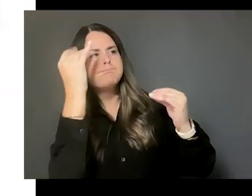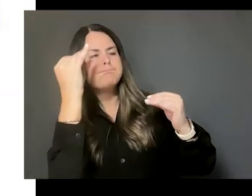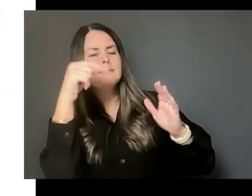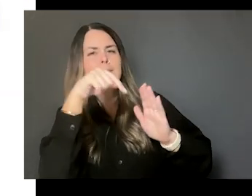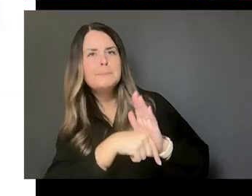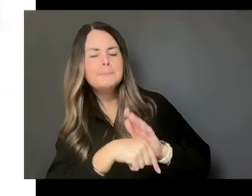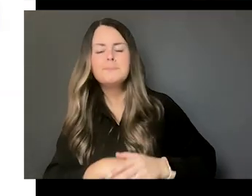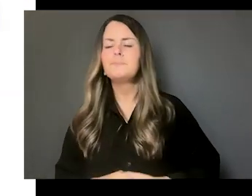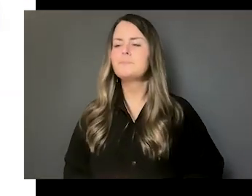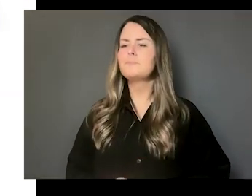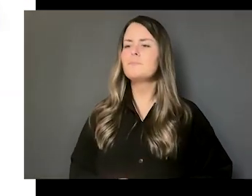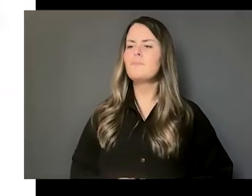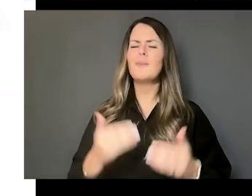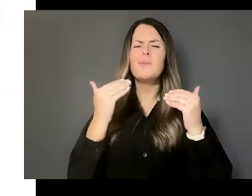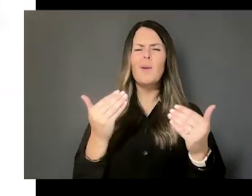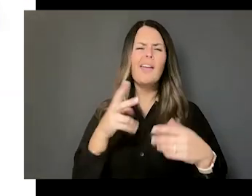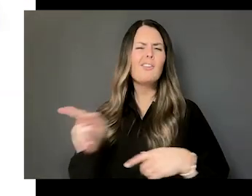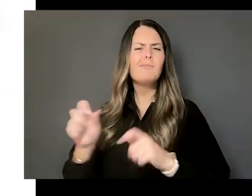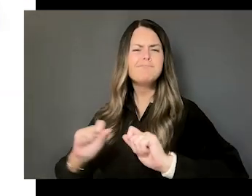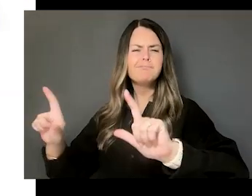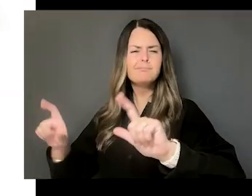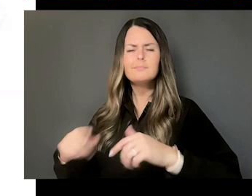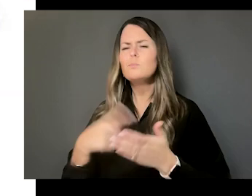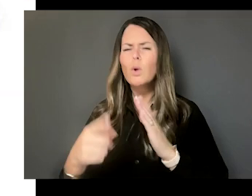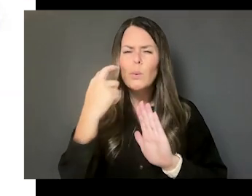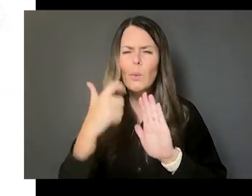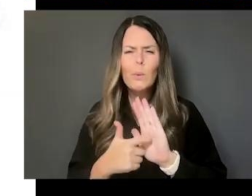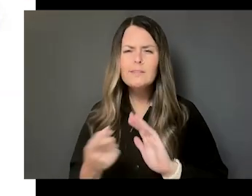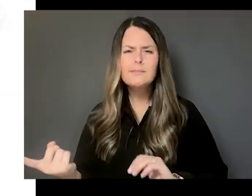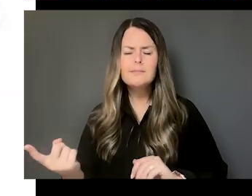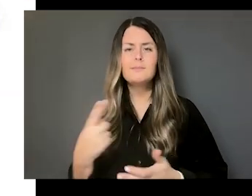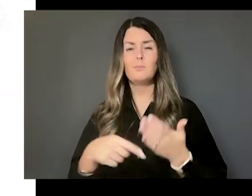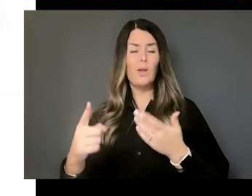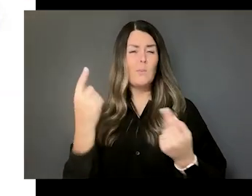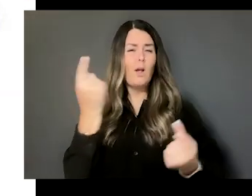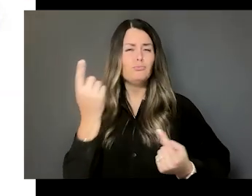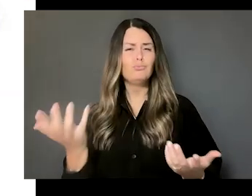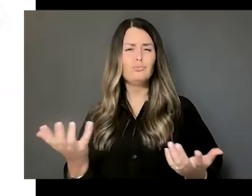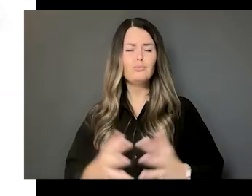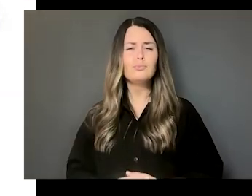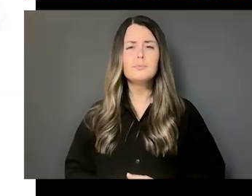Take a moment to look at the hexagons. What do you notice? What do you wonder?